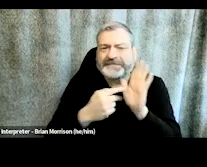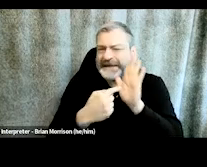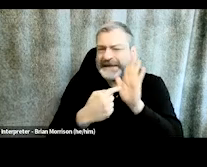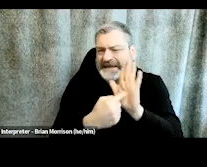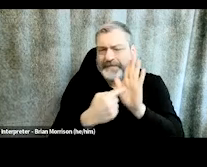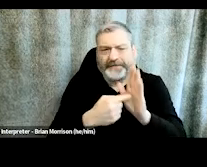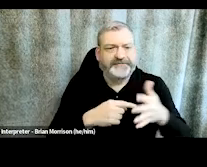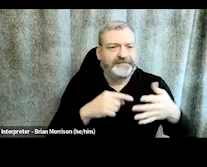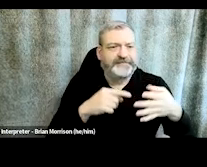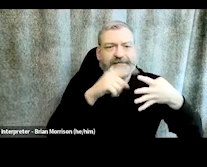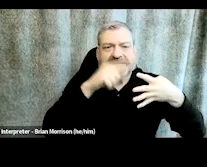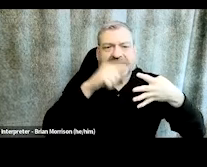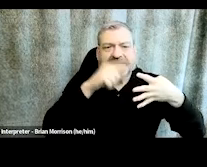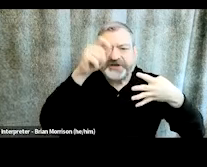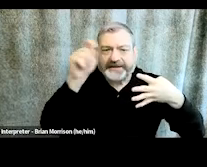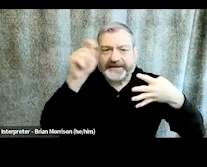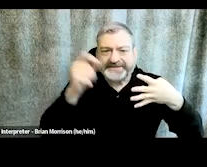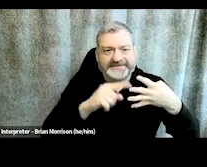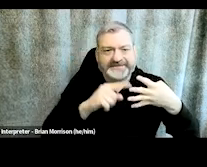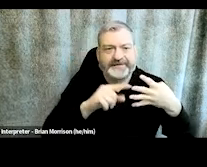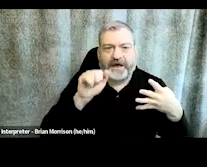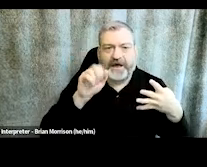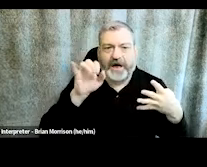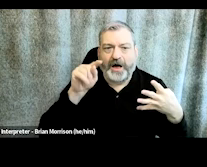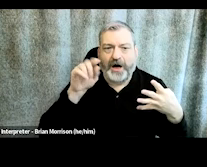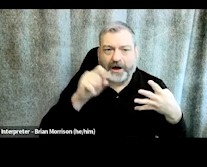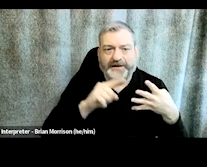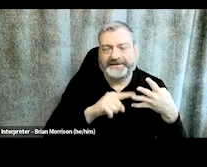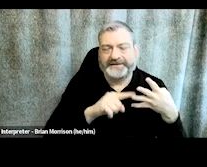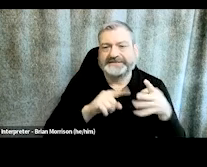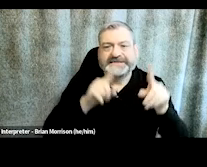audits, testing scripts, ways in which you can do quality assurance